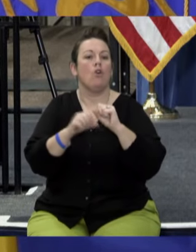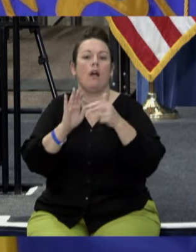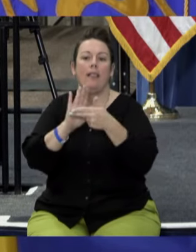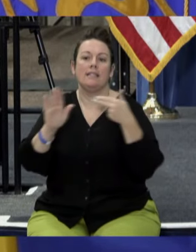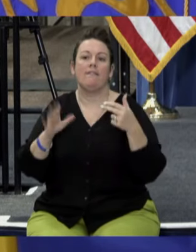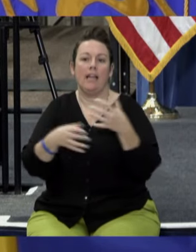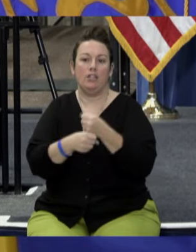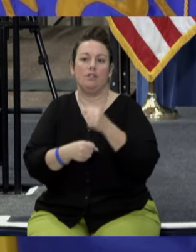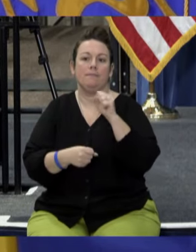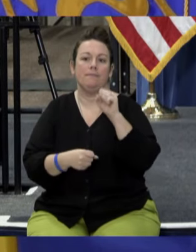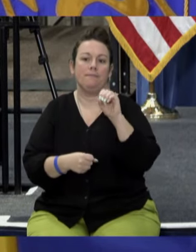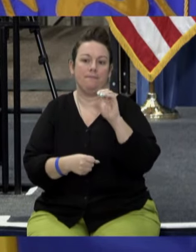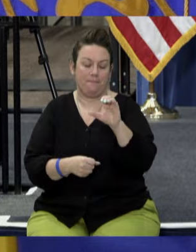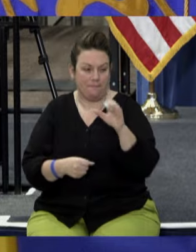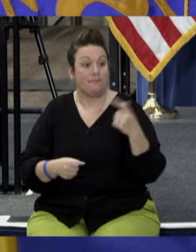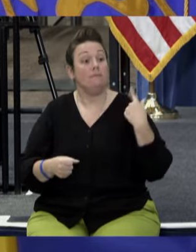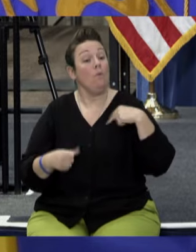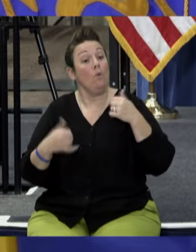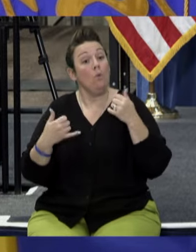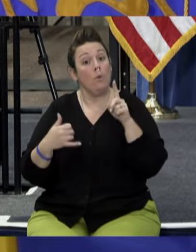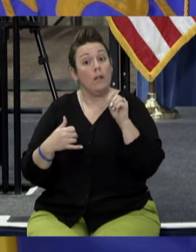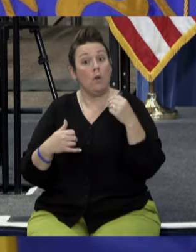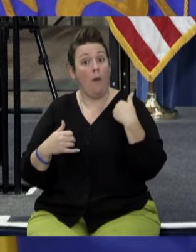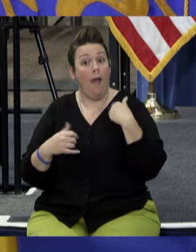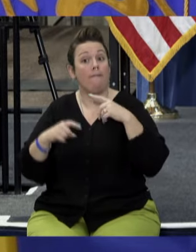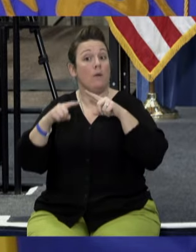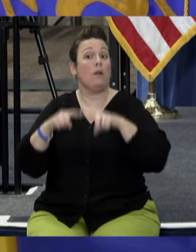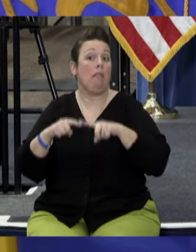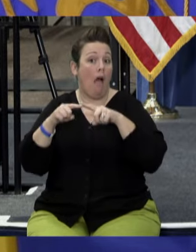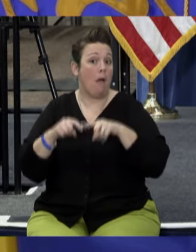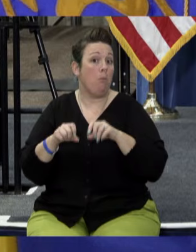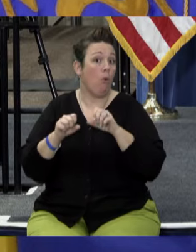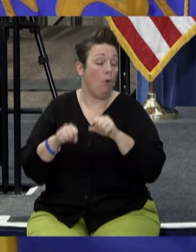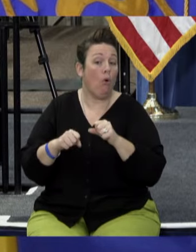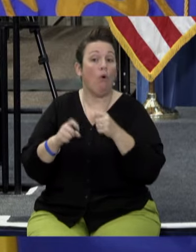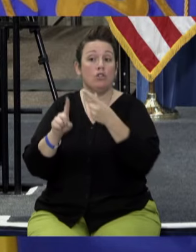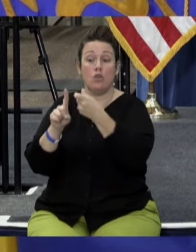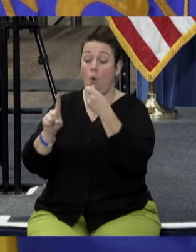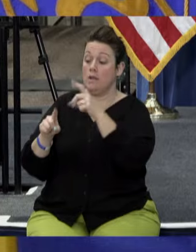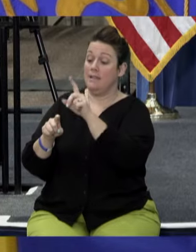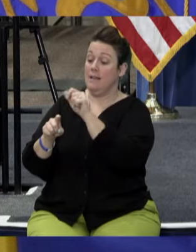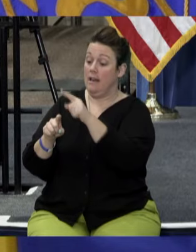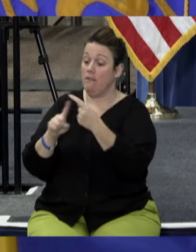But we do have a reliable source of data. It comes from the National Corps Indicators, or